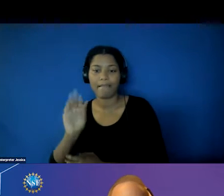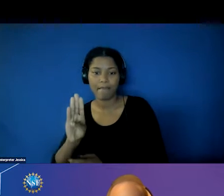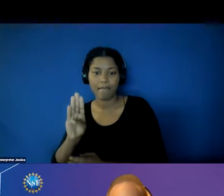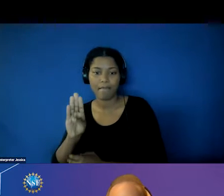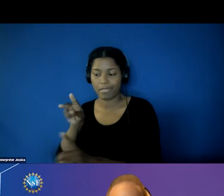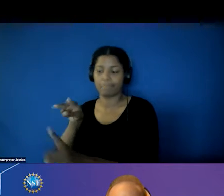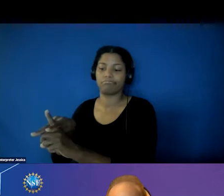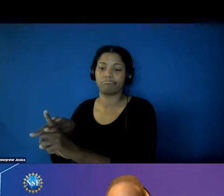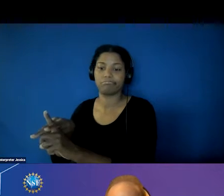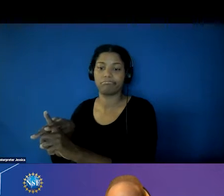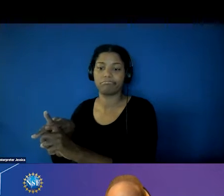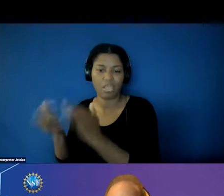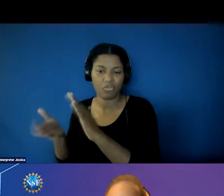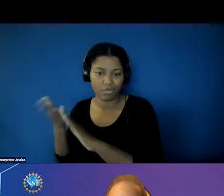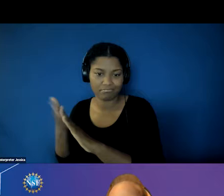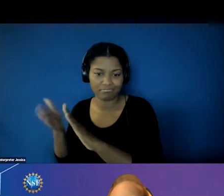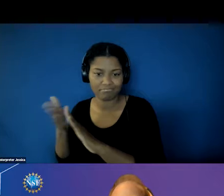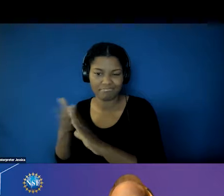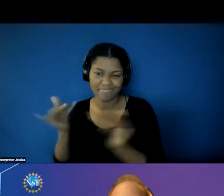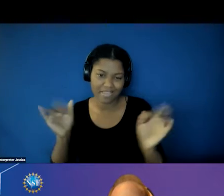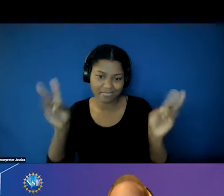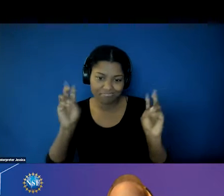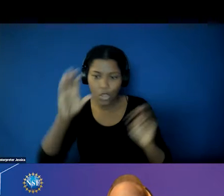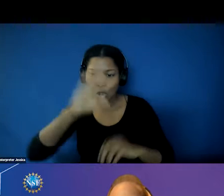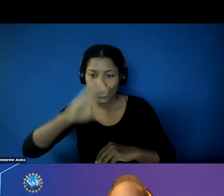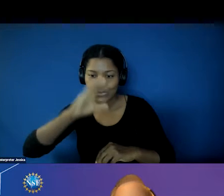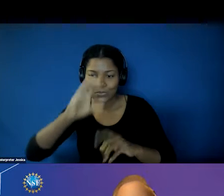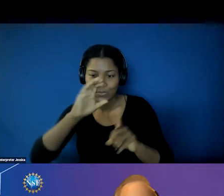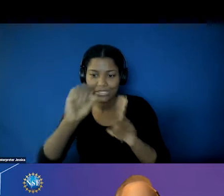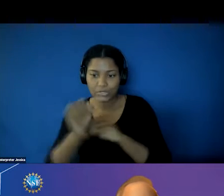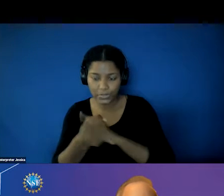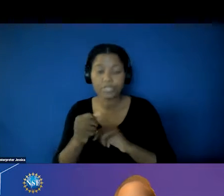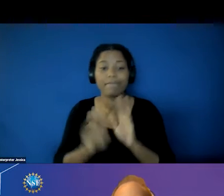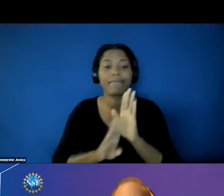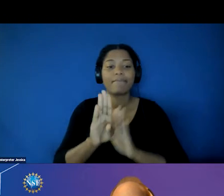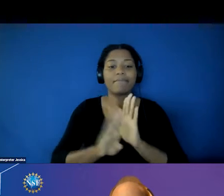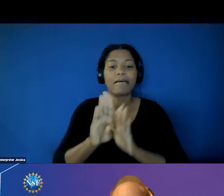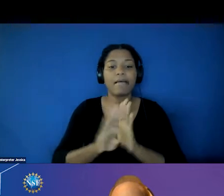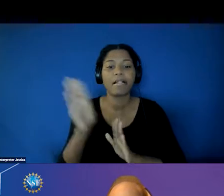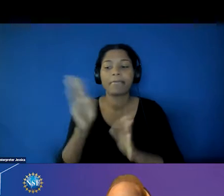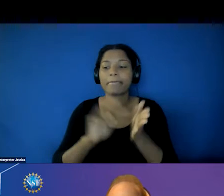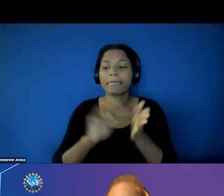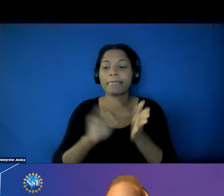That's obviously a cartoon scenario. And Development is that Best Buy doesn't have what you're after,